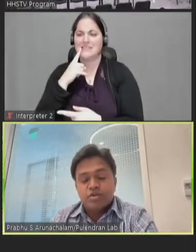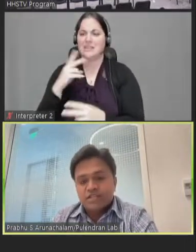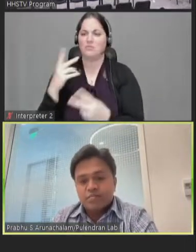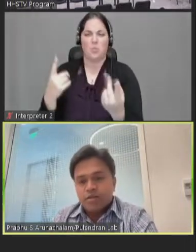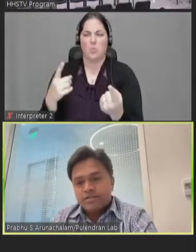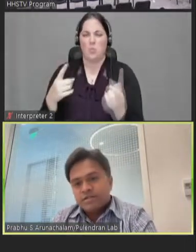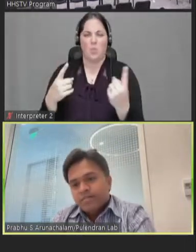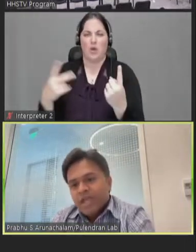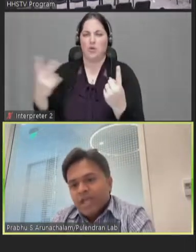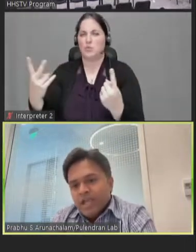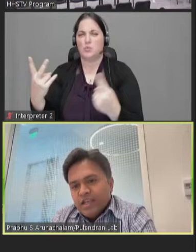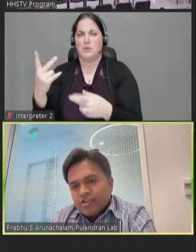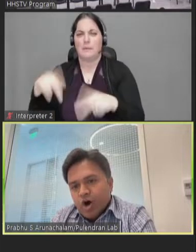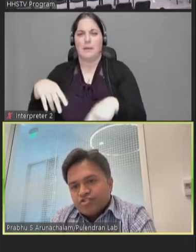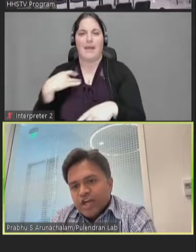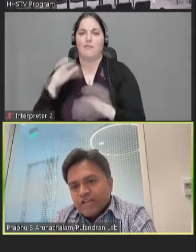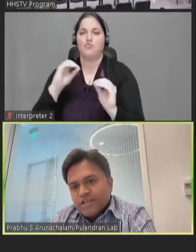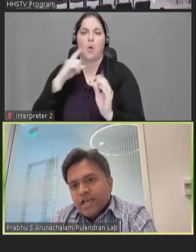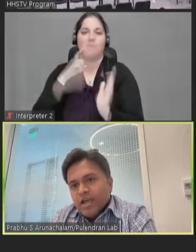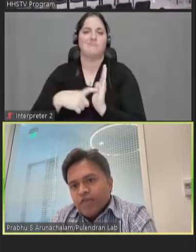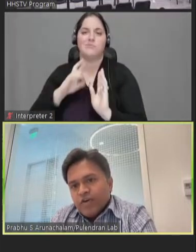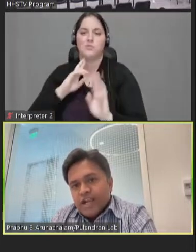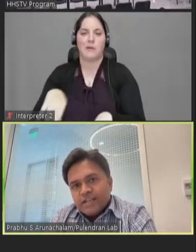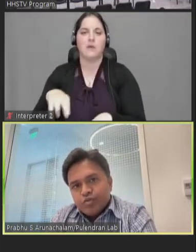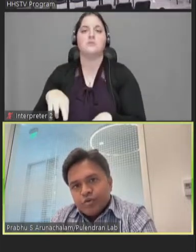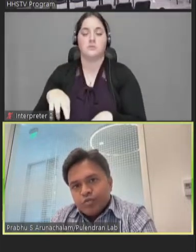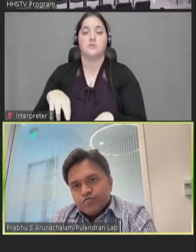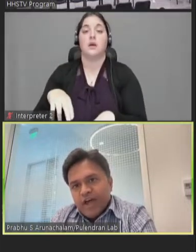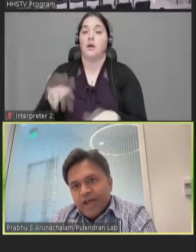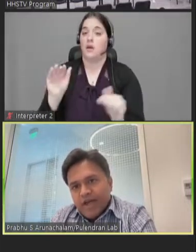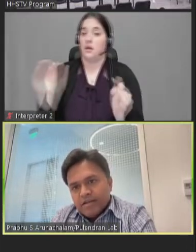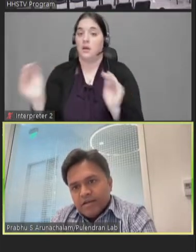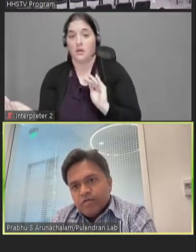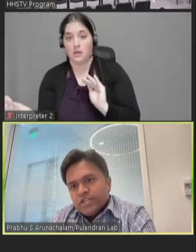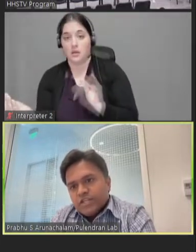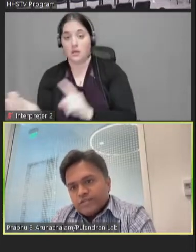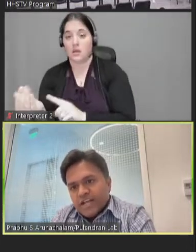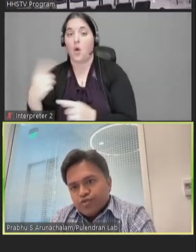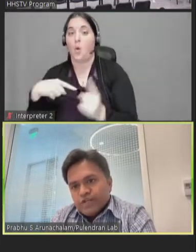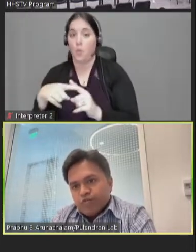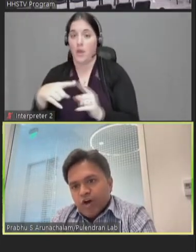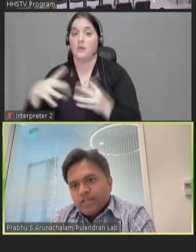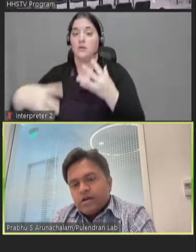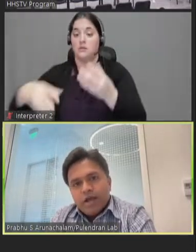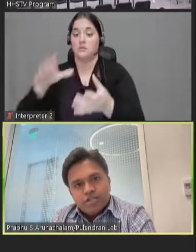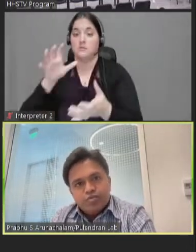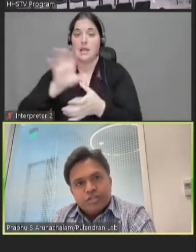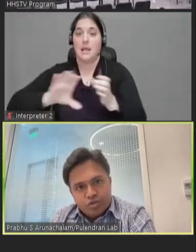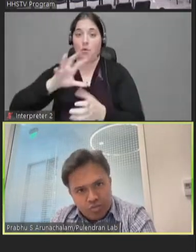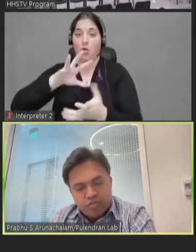response. In contrast, when an adjuvant was added, whether it was adjuvant one or adjuvant two,